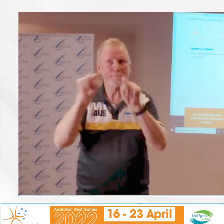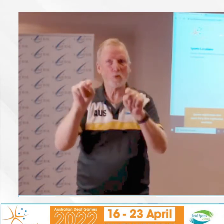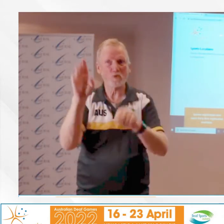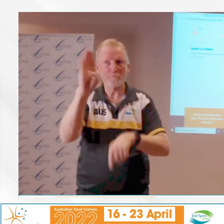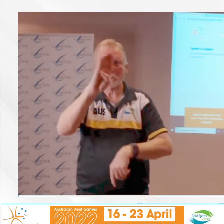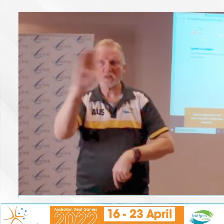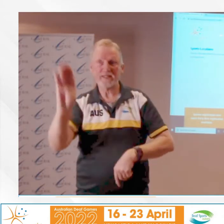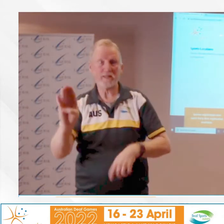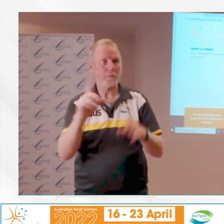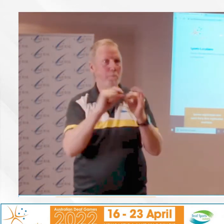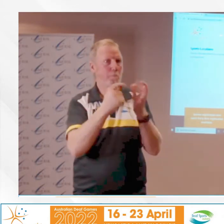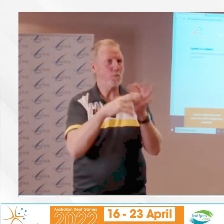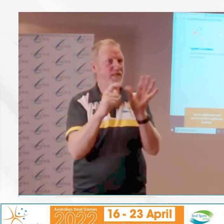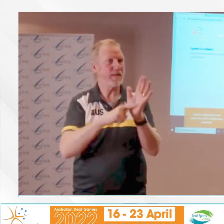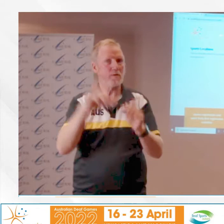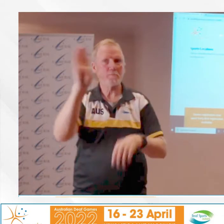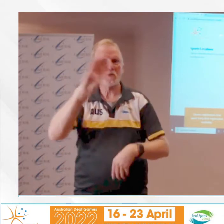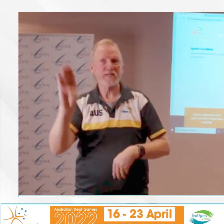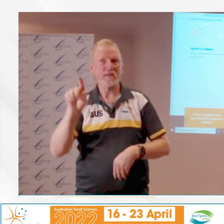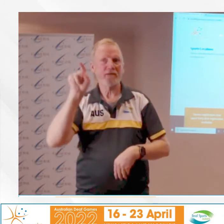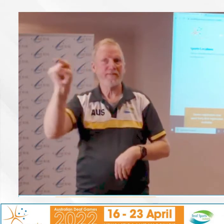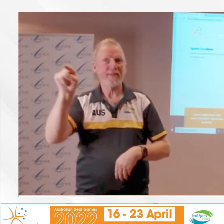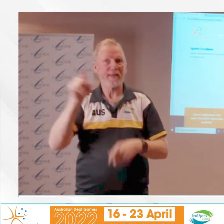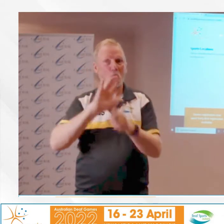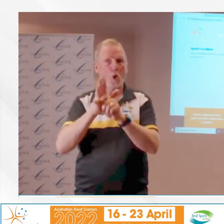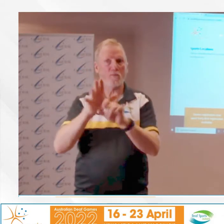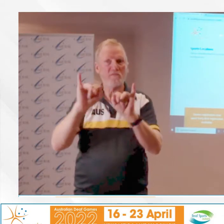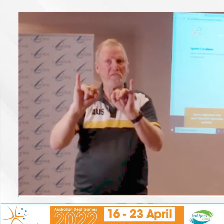but there's still a real question mark on brazil and whether that's